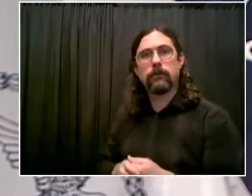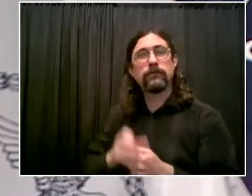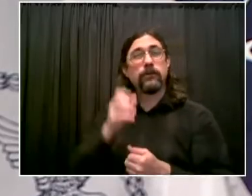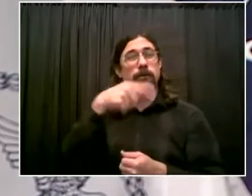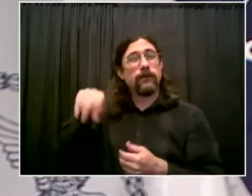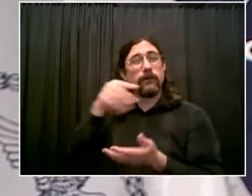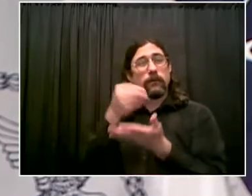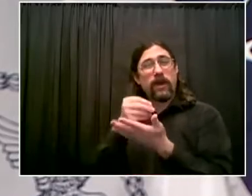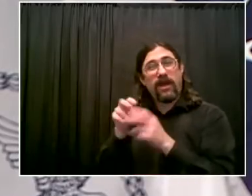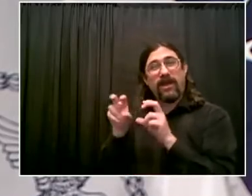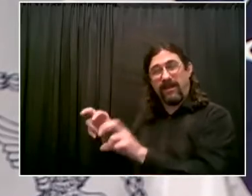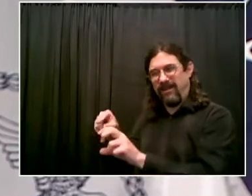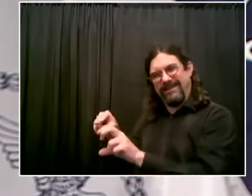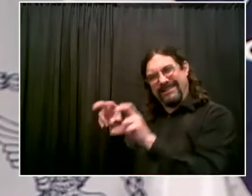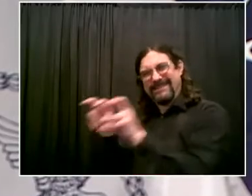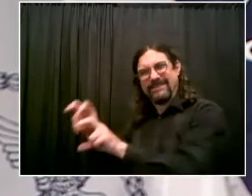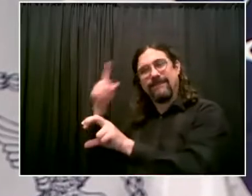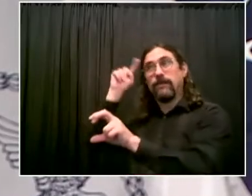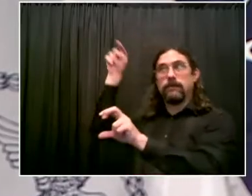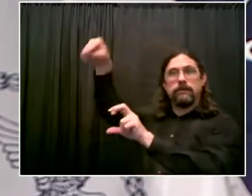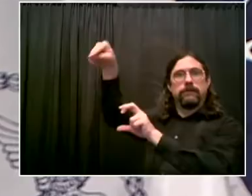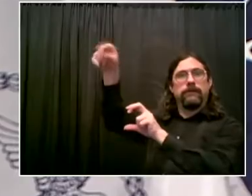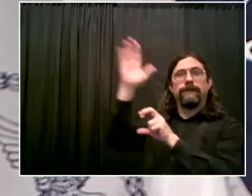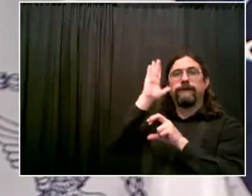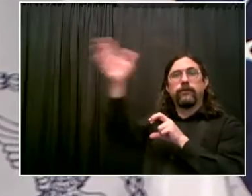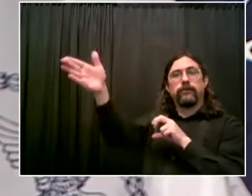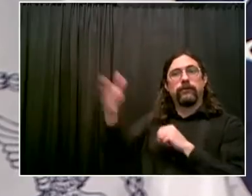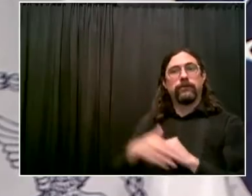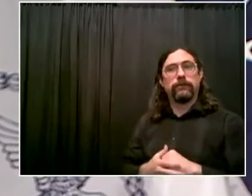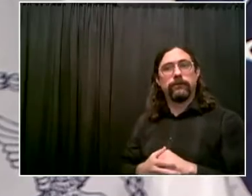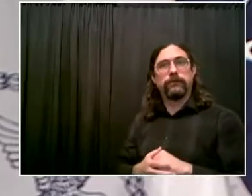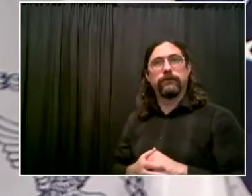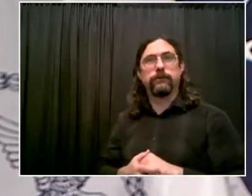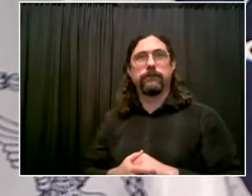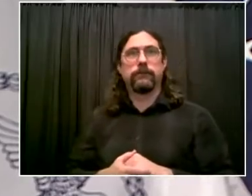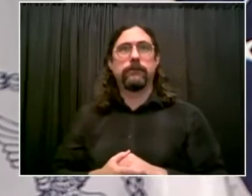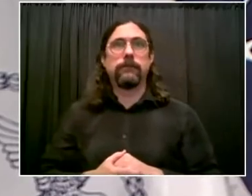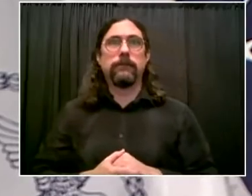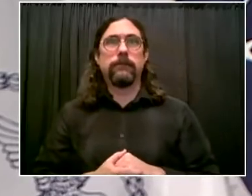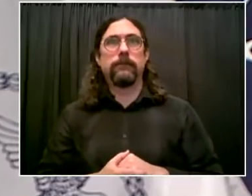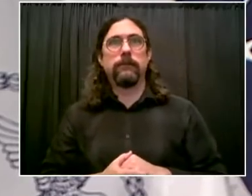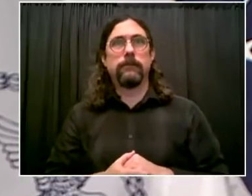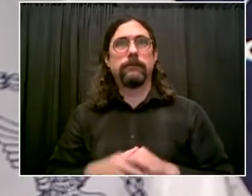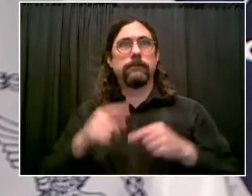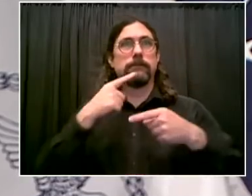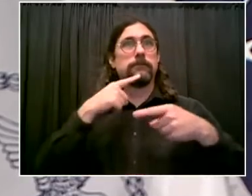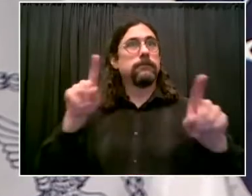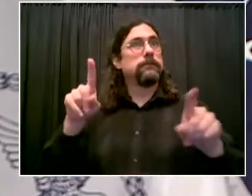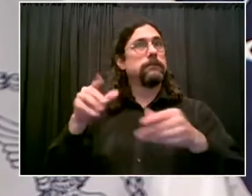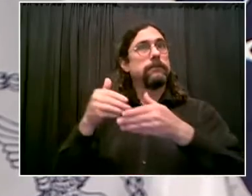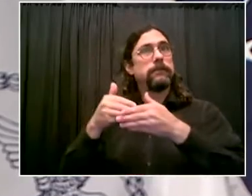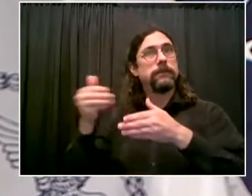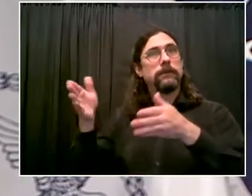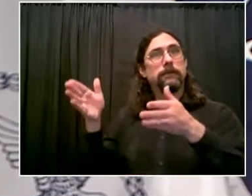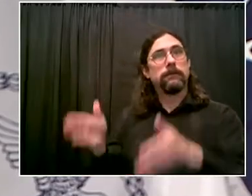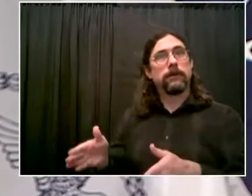THE SPIRIT OF THE CALL FOR CHANGE, WE PUT IT IN ACTION AND